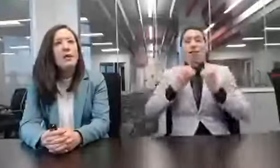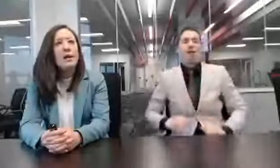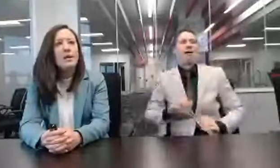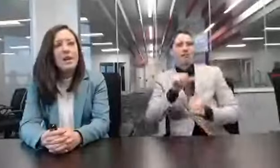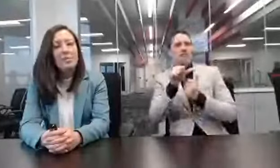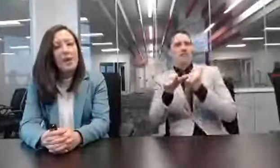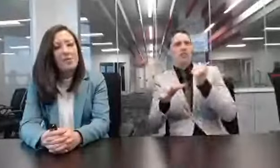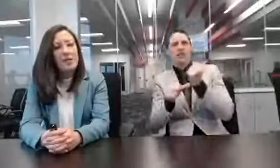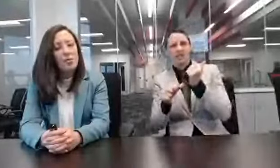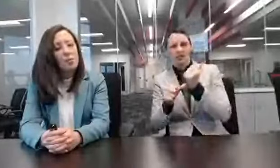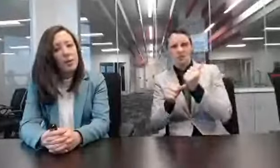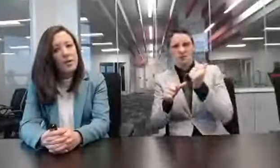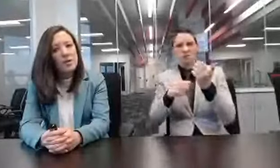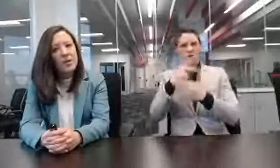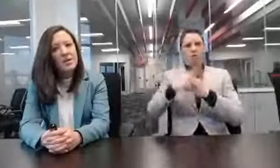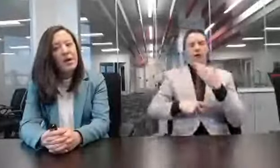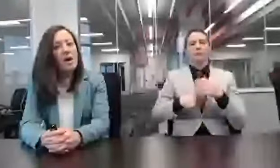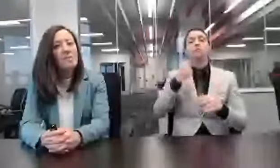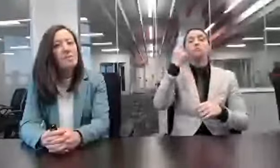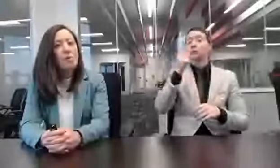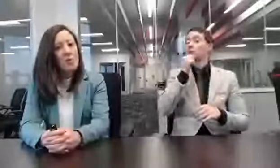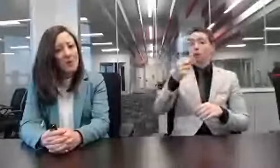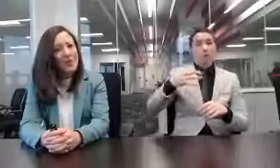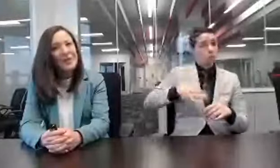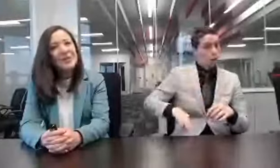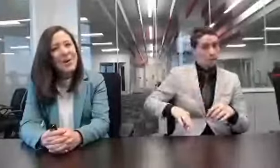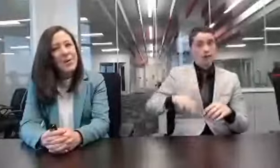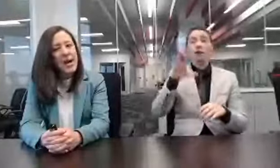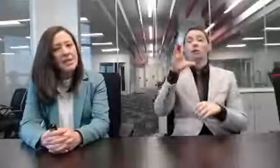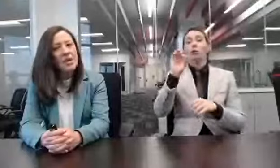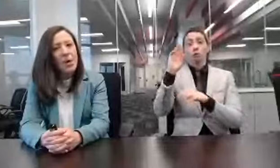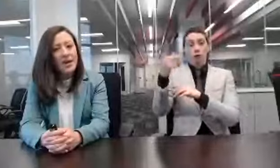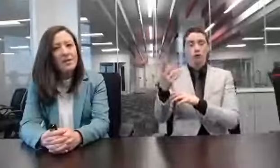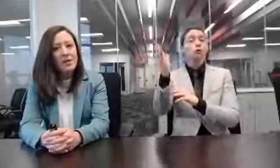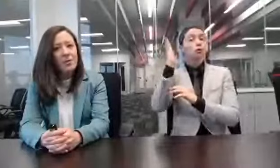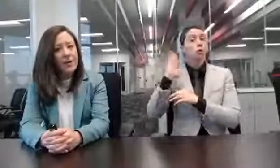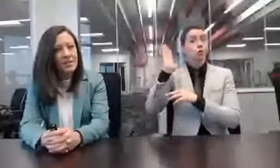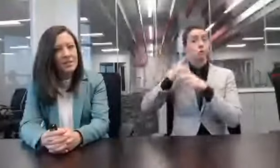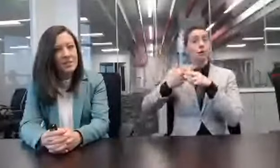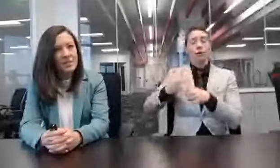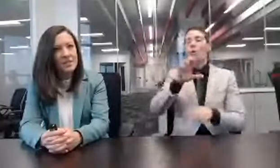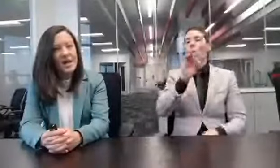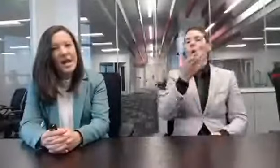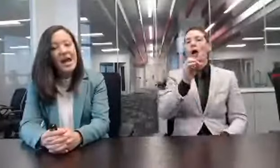We are a non-profit corporation, formerly known as Ohio Legal Rights Service.